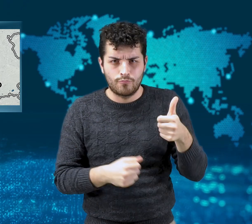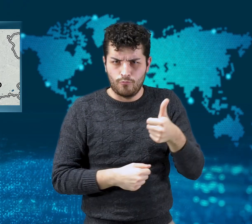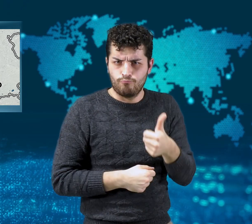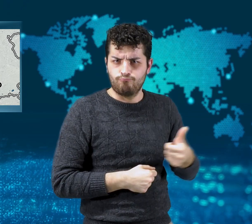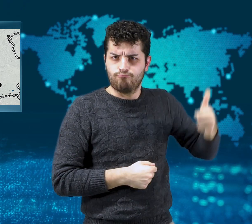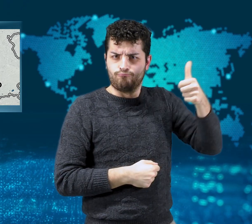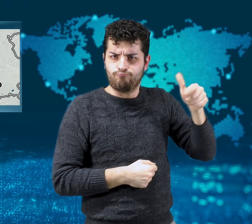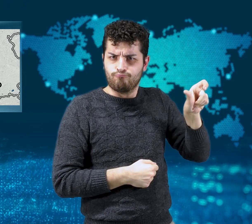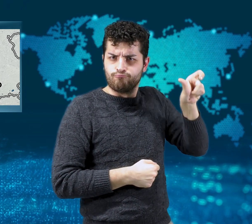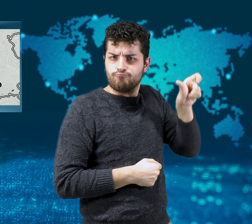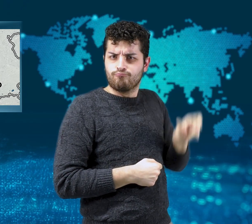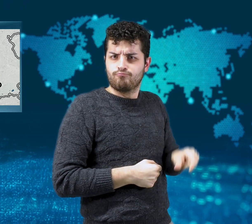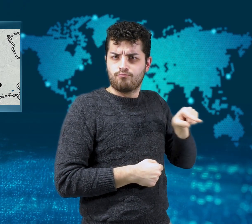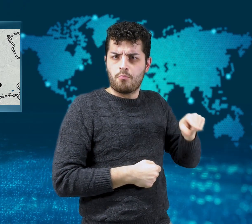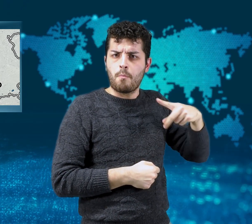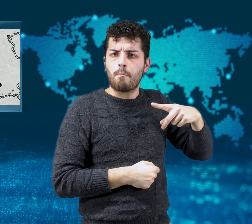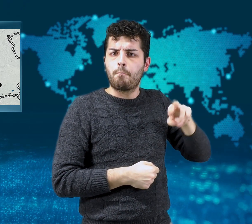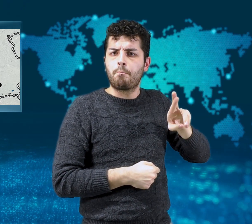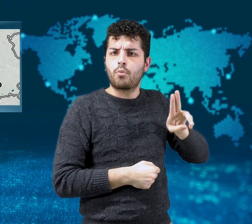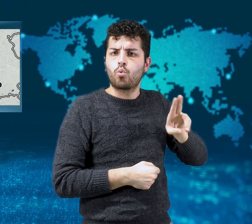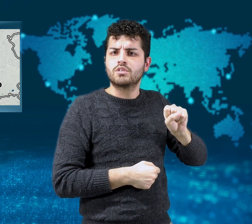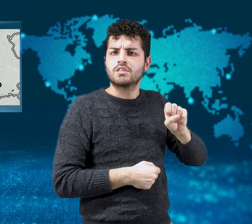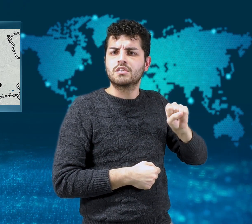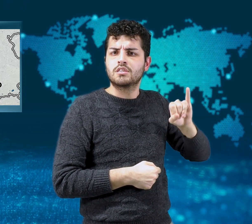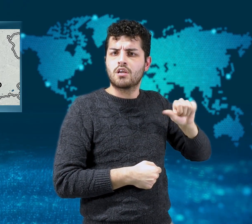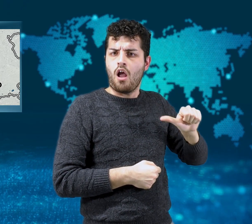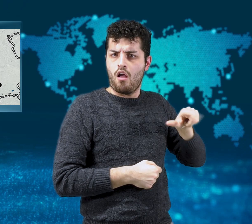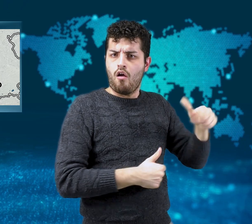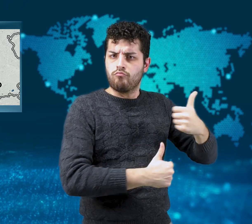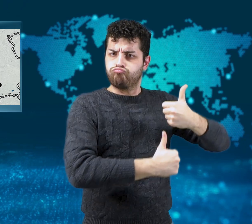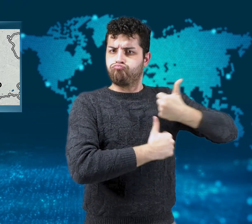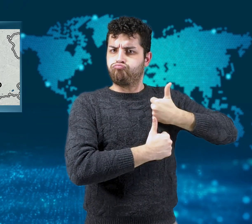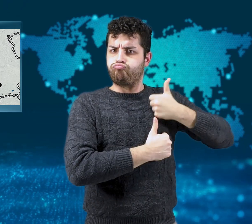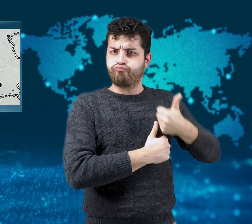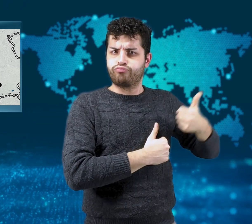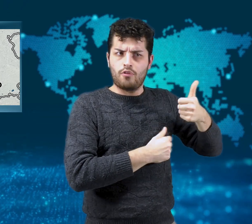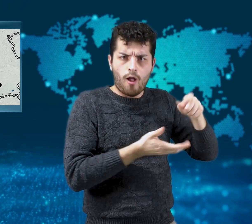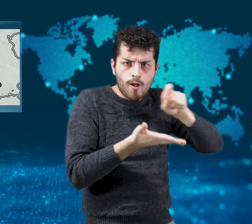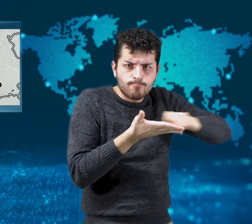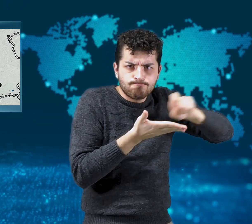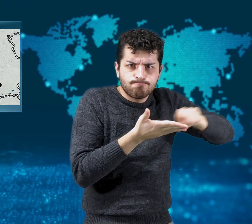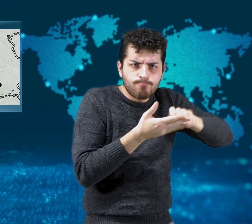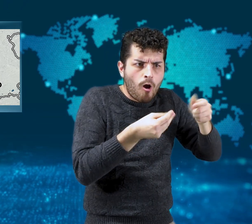officer and sent via a carrier pigeon.